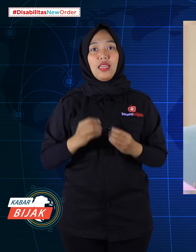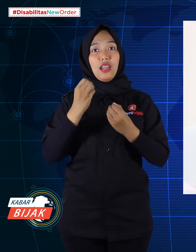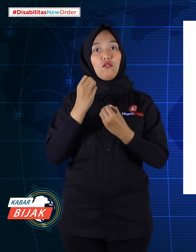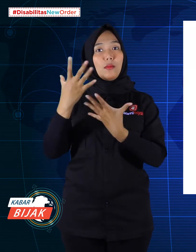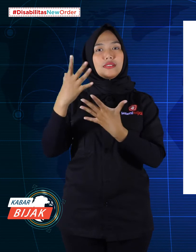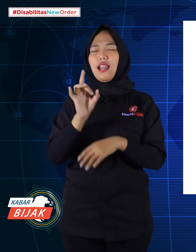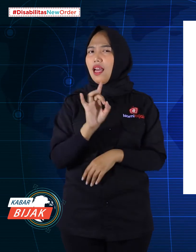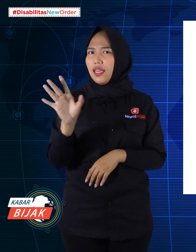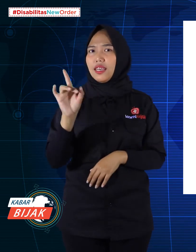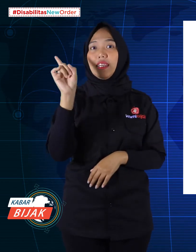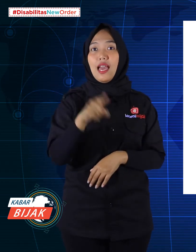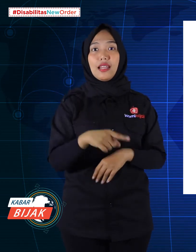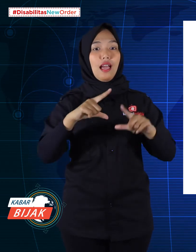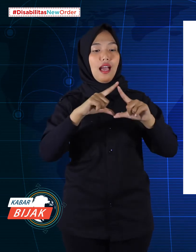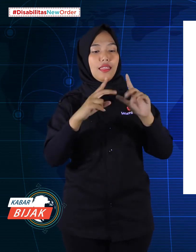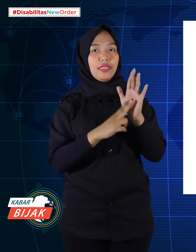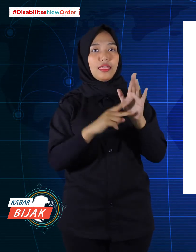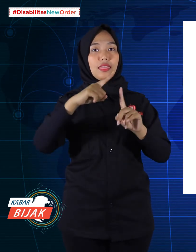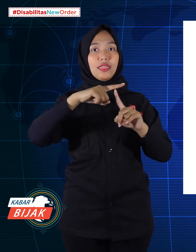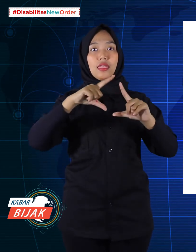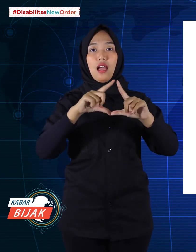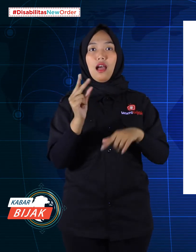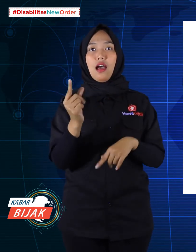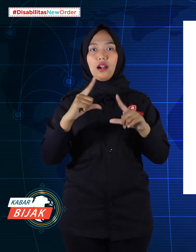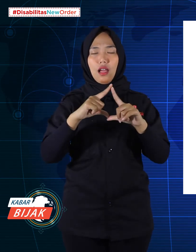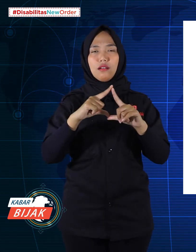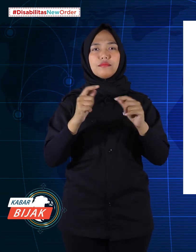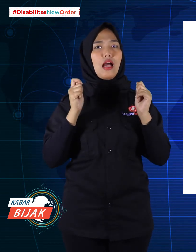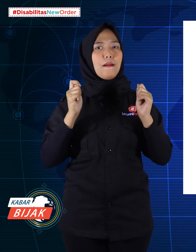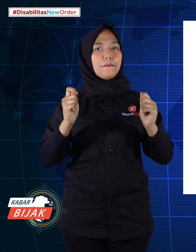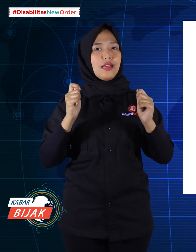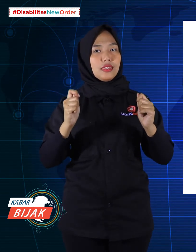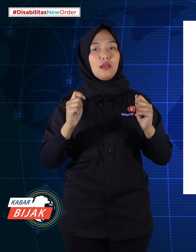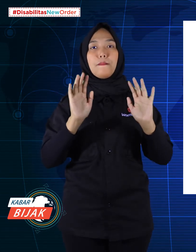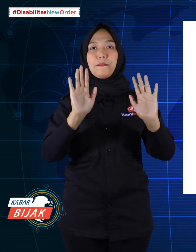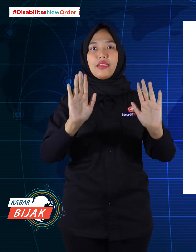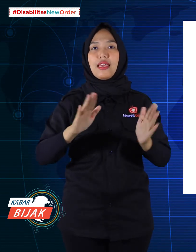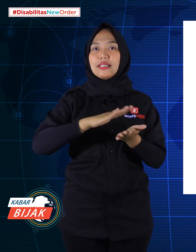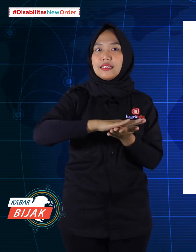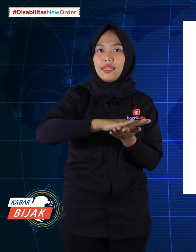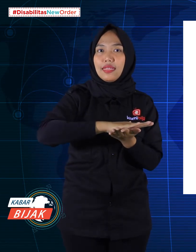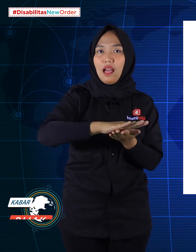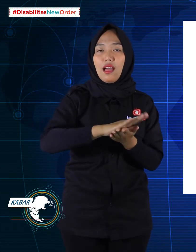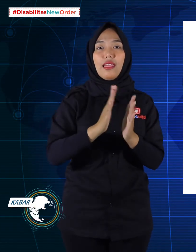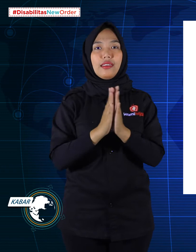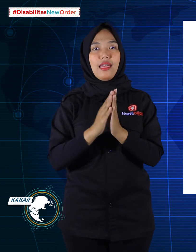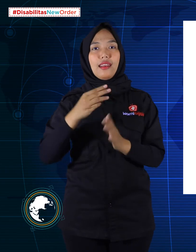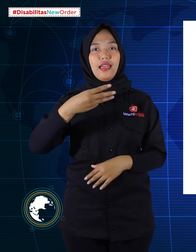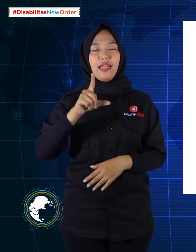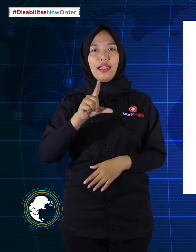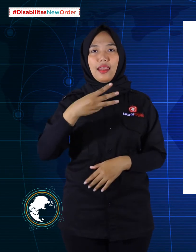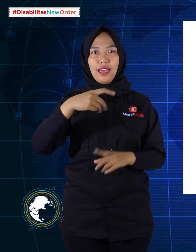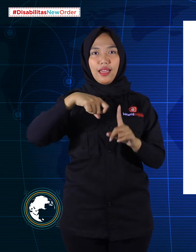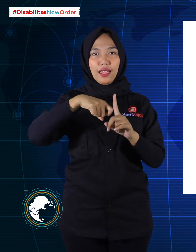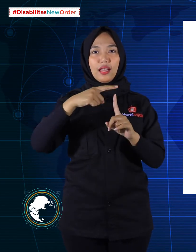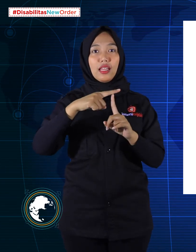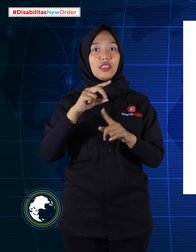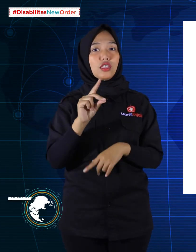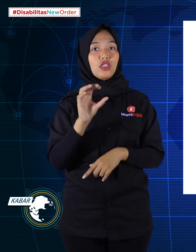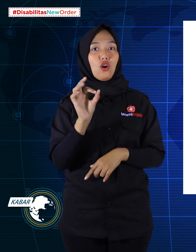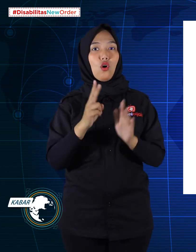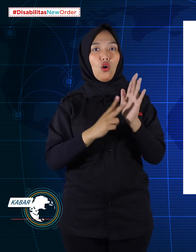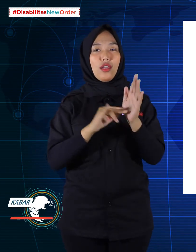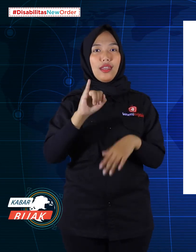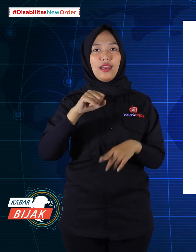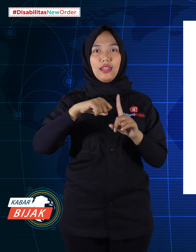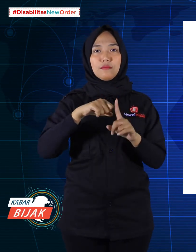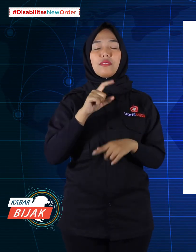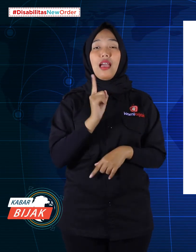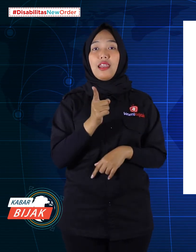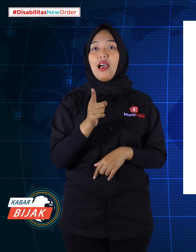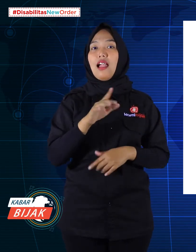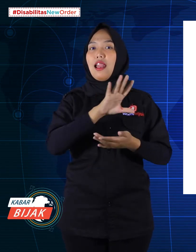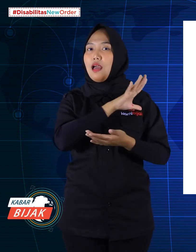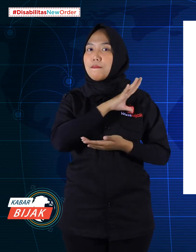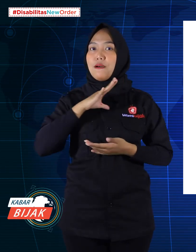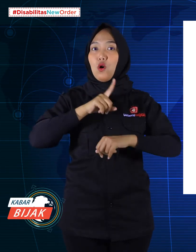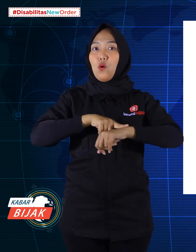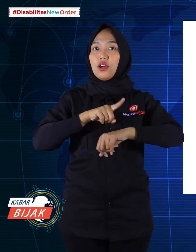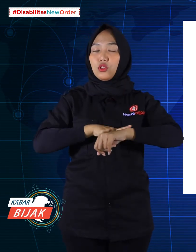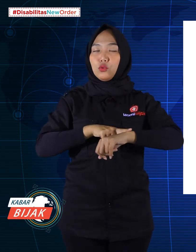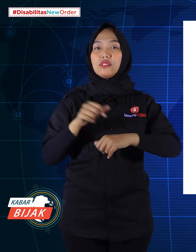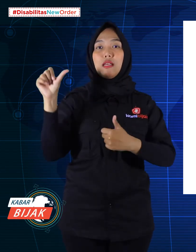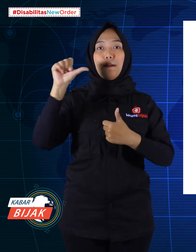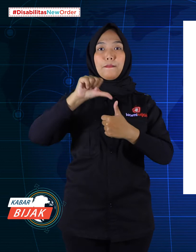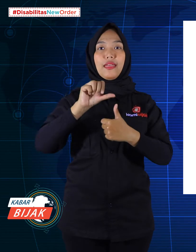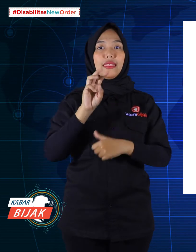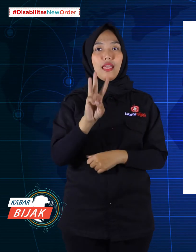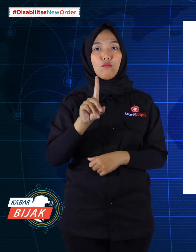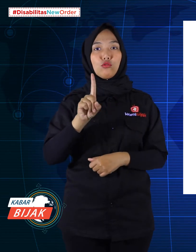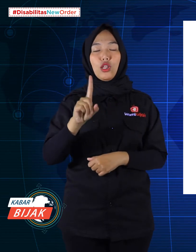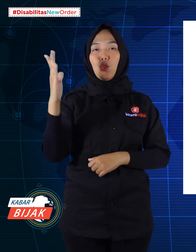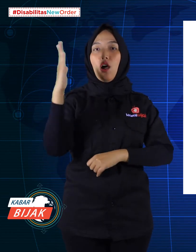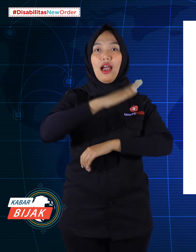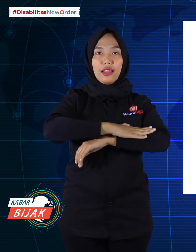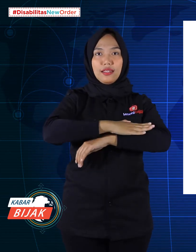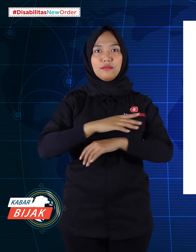Other information from Antara, the print media campaign and electronics is 31 days long,